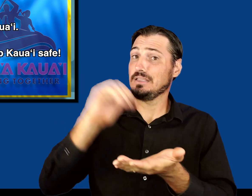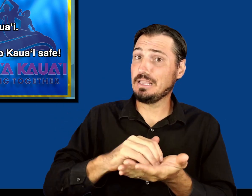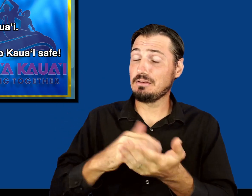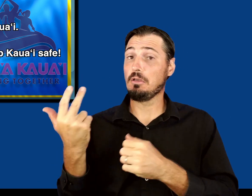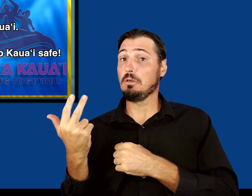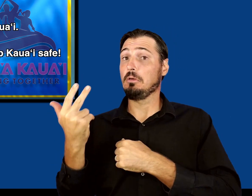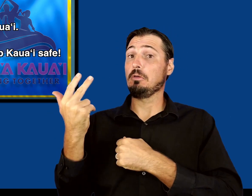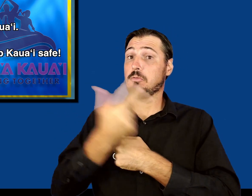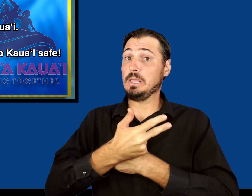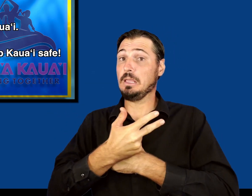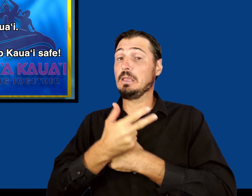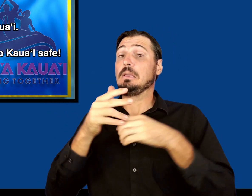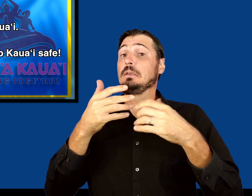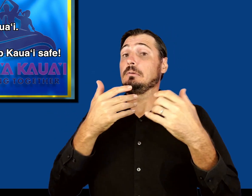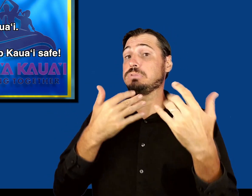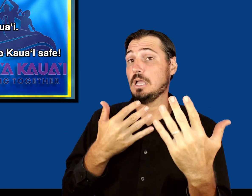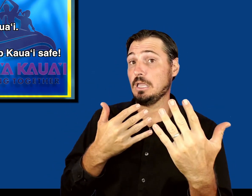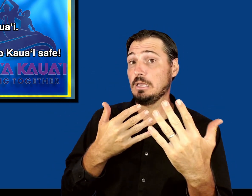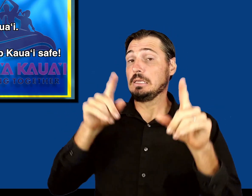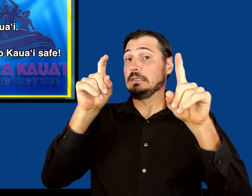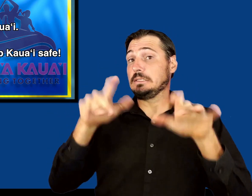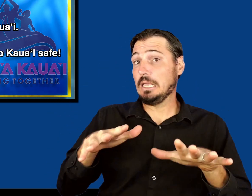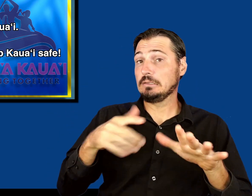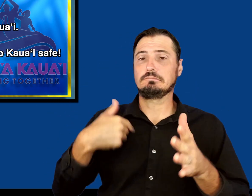“Take 3, Then Test, That’s our Request!”